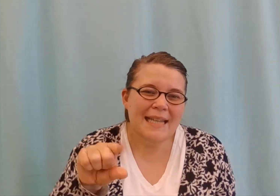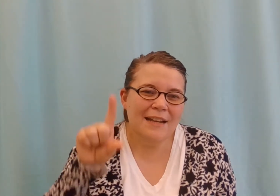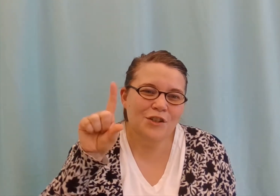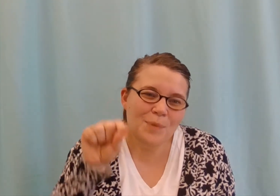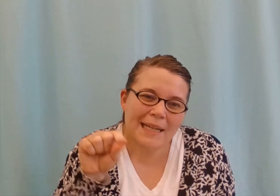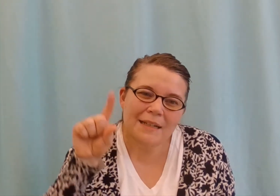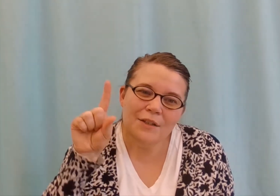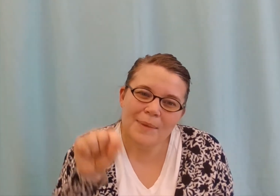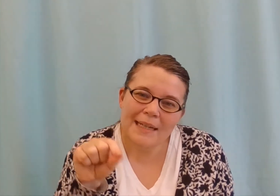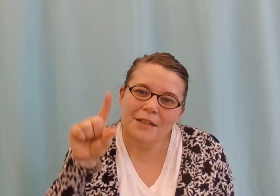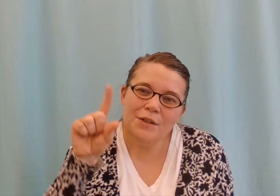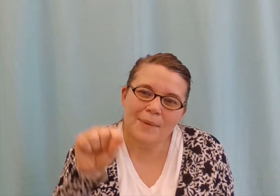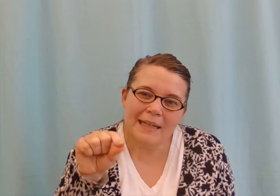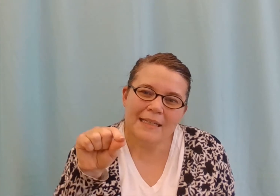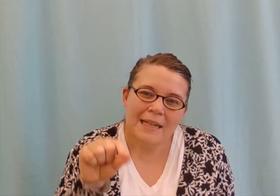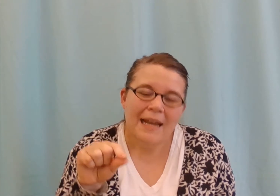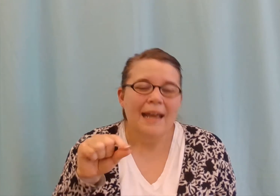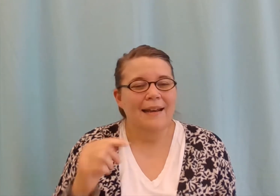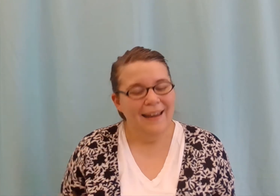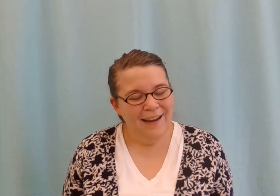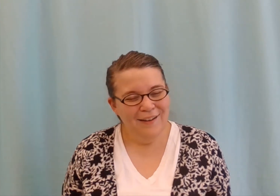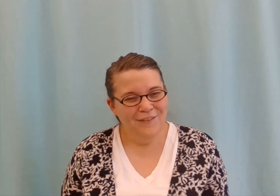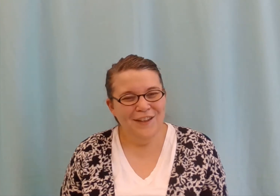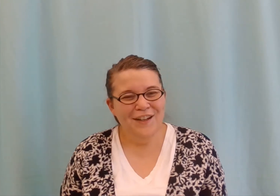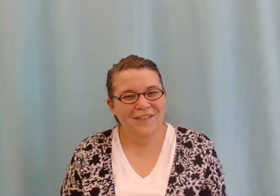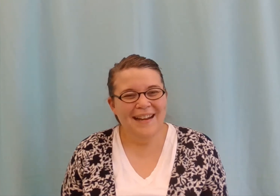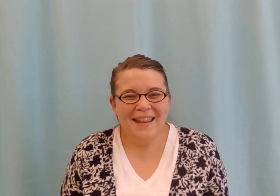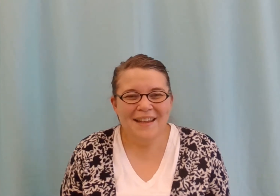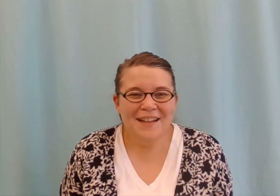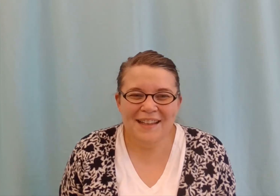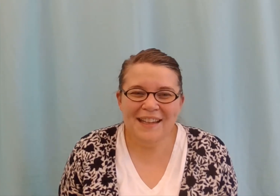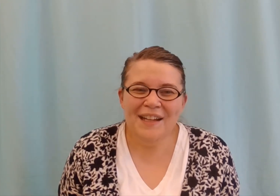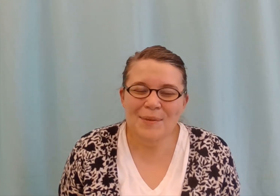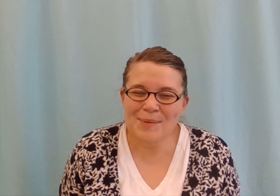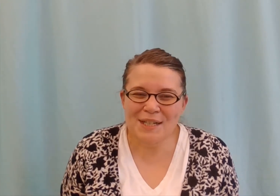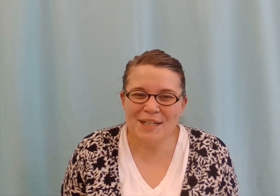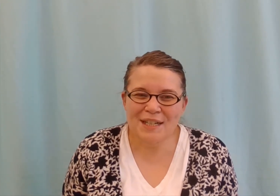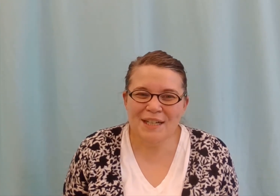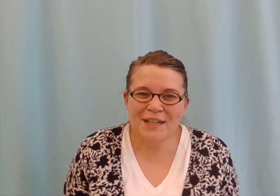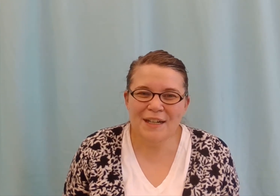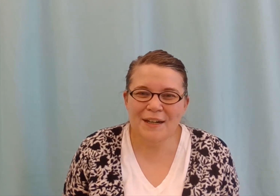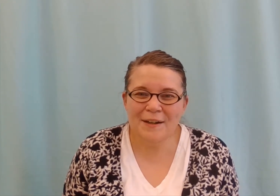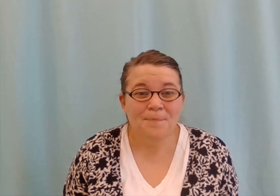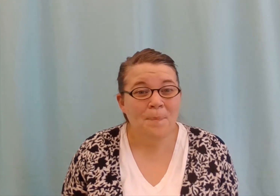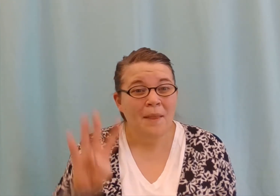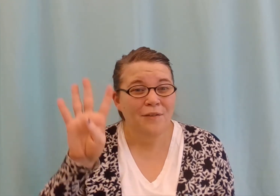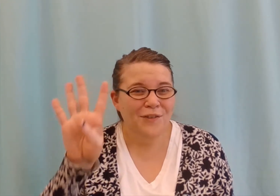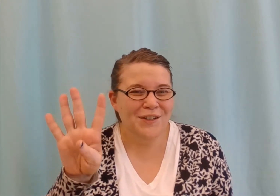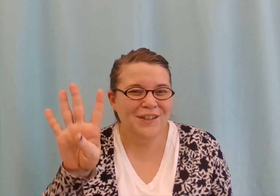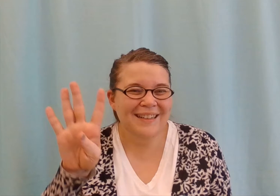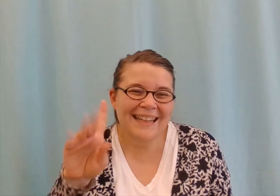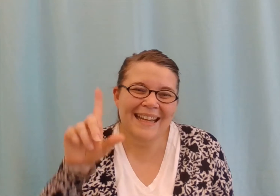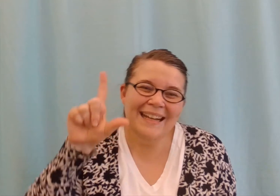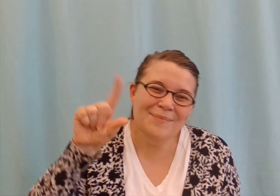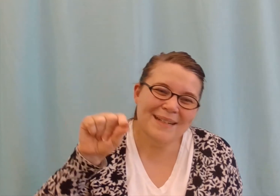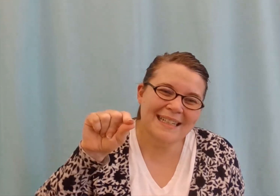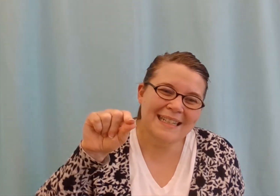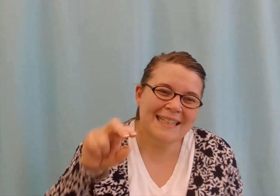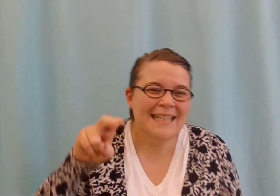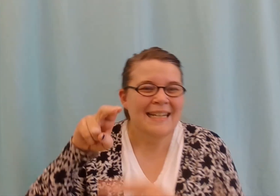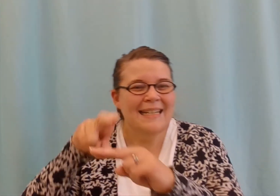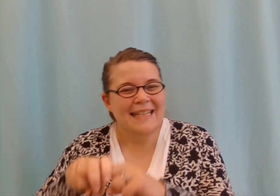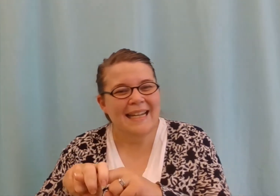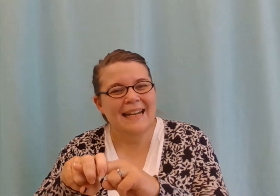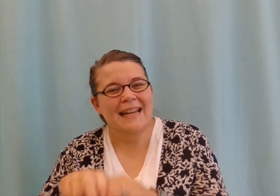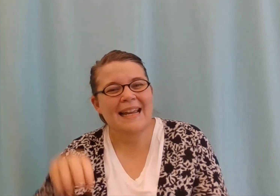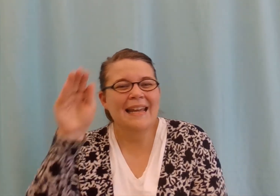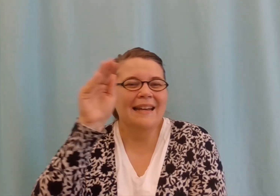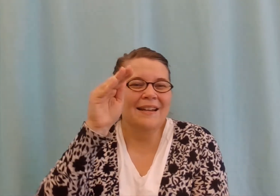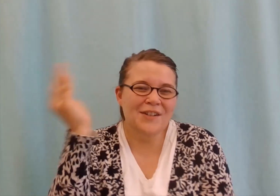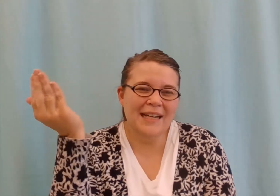said "tweet, tweet, tweet." And in flew another little bird. Four little birds sitting in a tree.